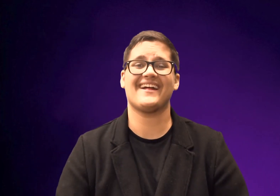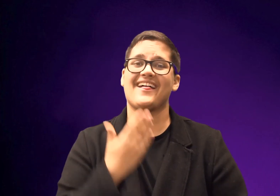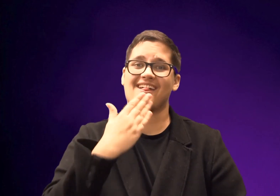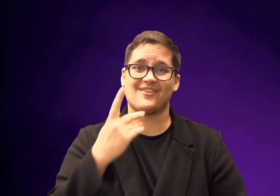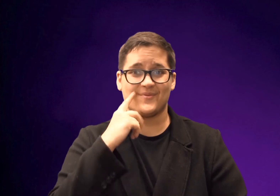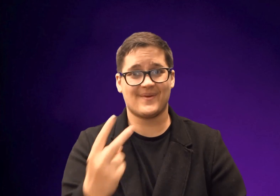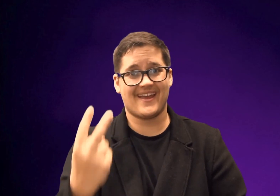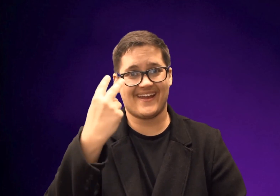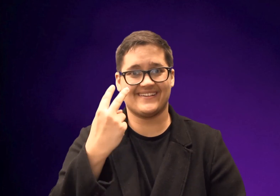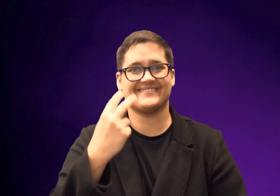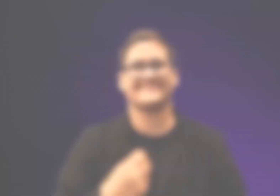Thanks for watching!